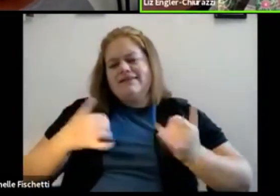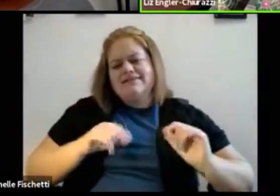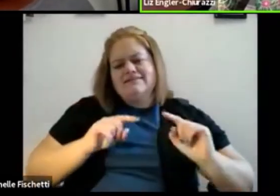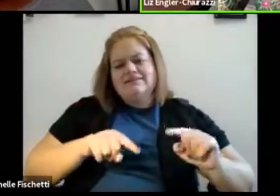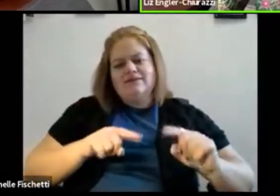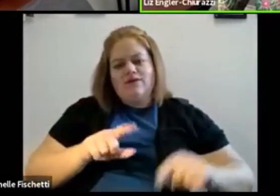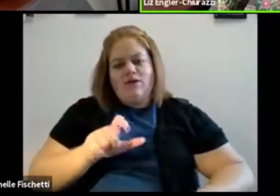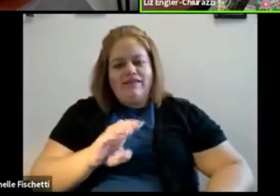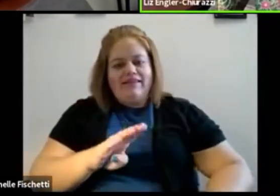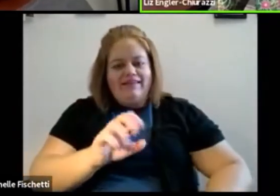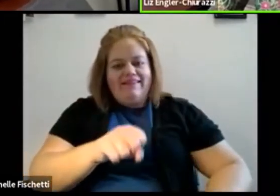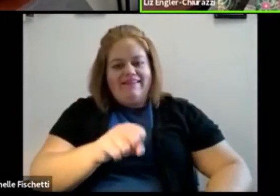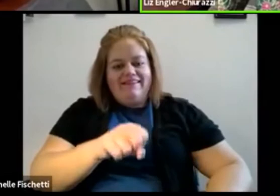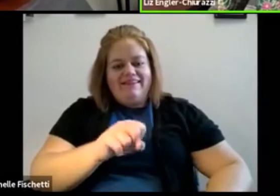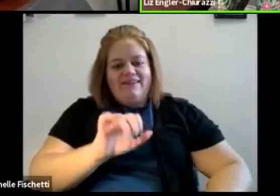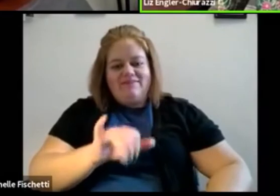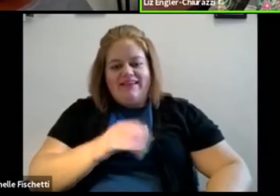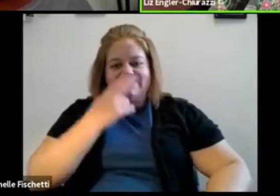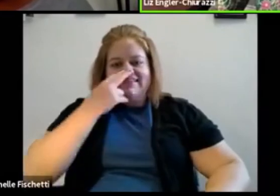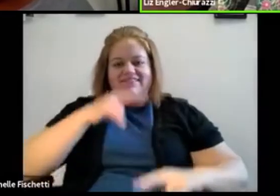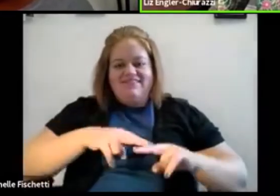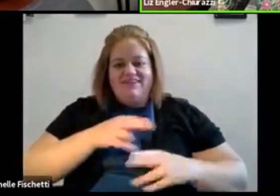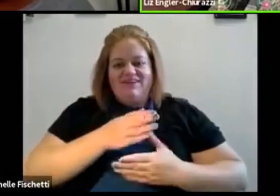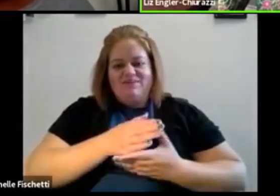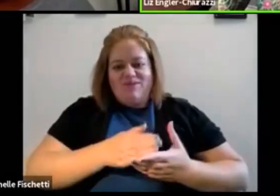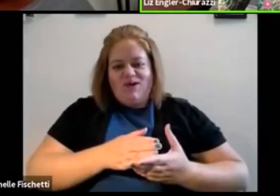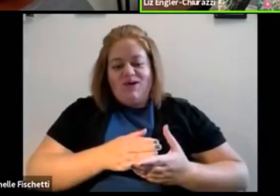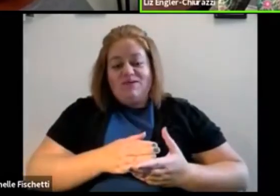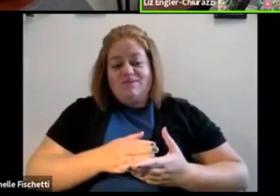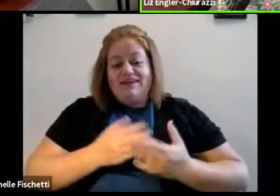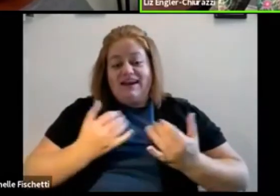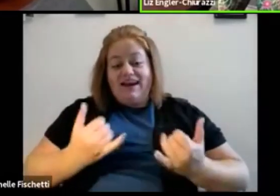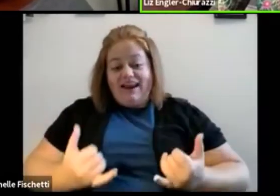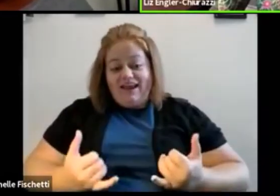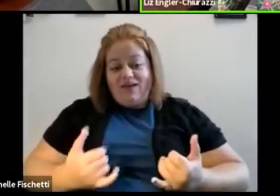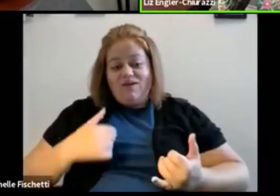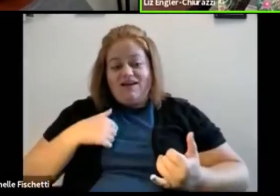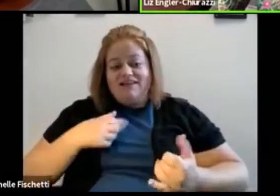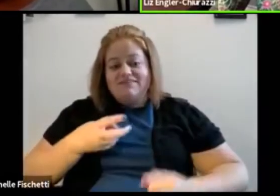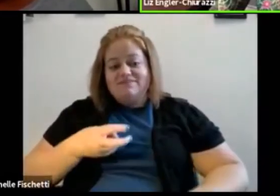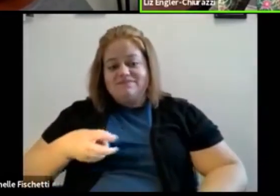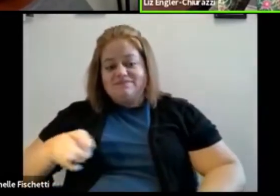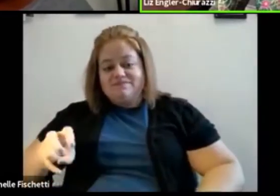get me wrong that's the fun part. But my job as I transition into a lab